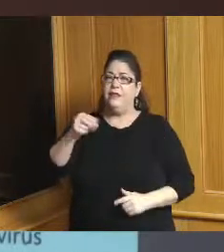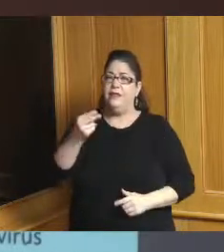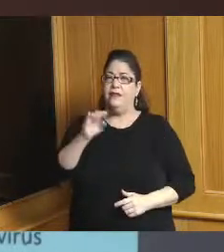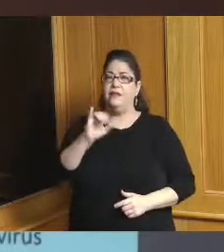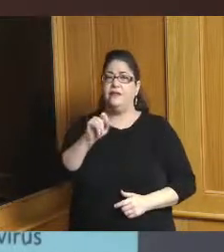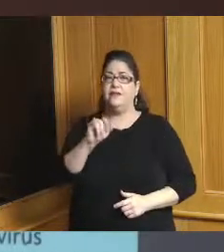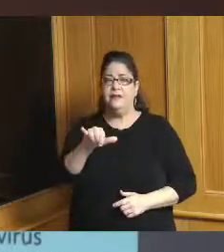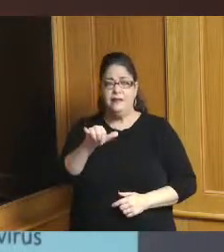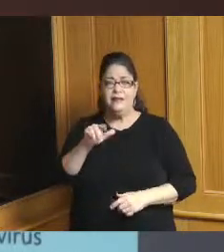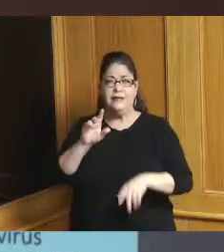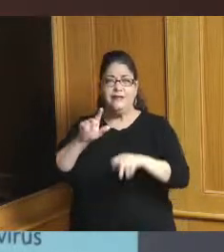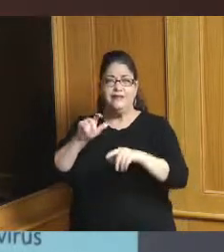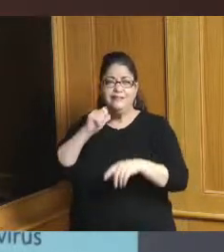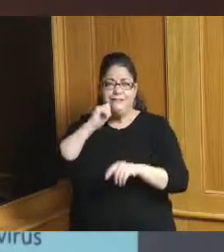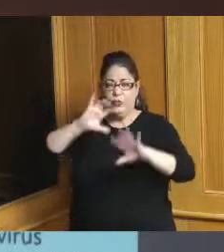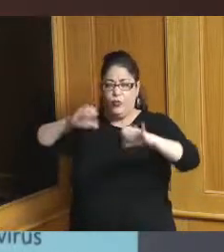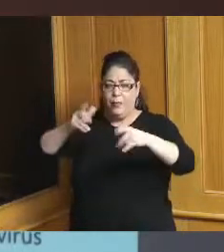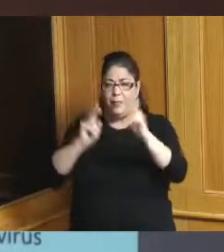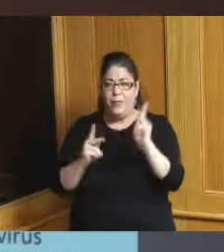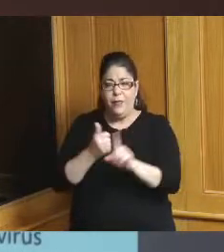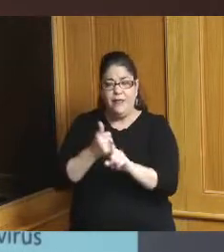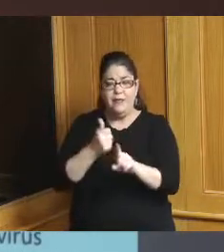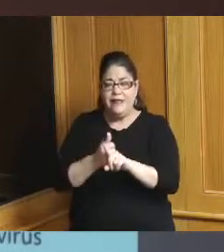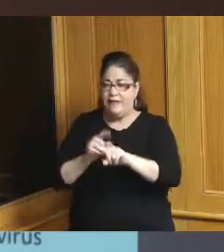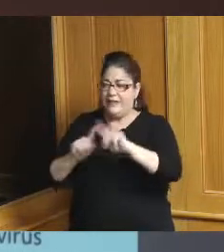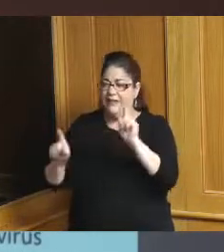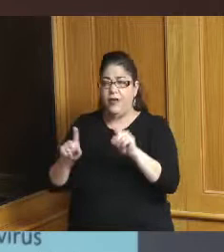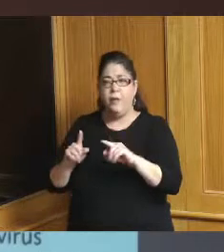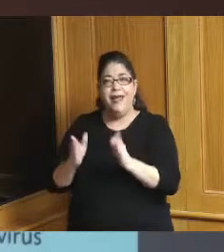all those things are very but they all asked in a different way and with caveats